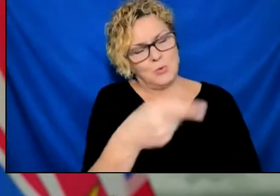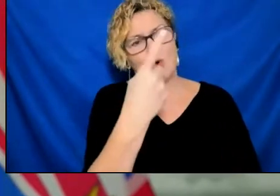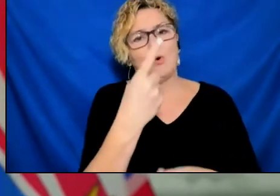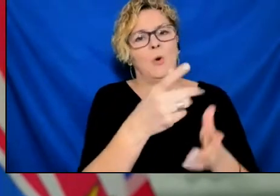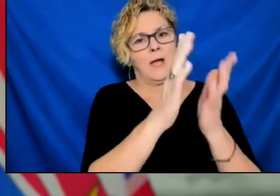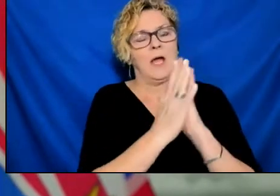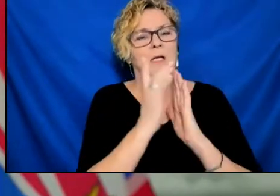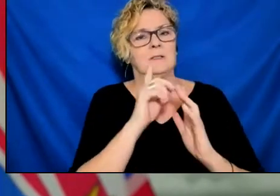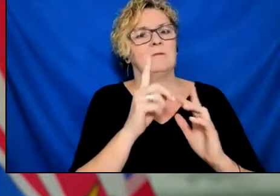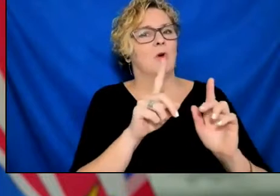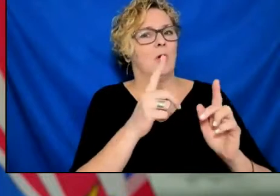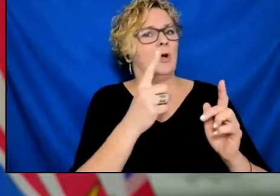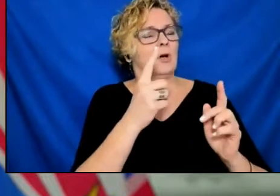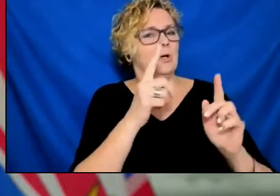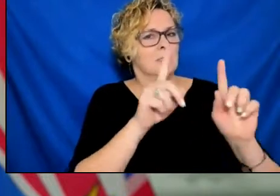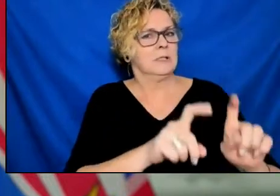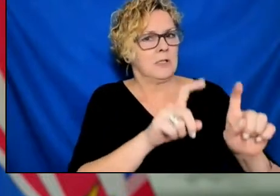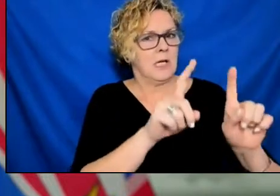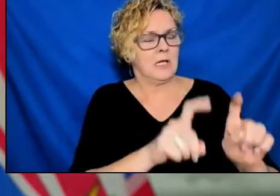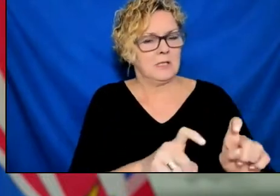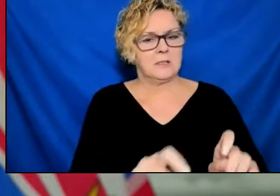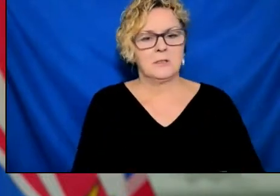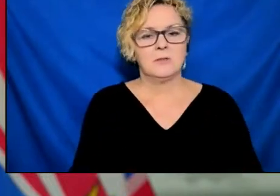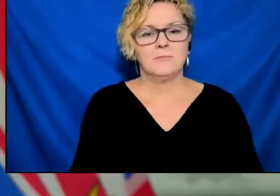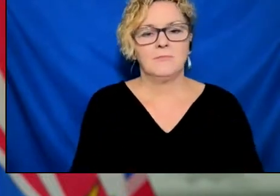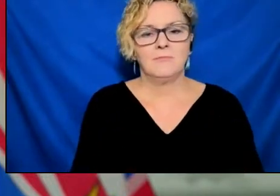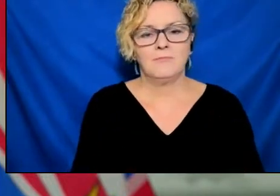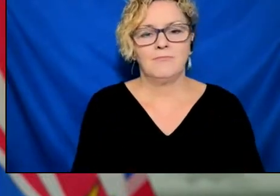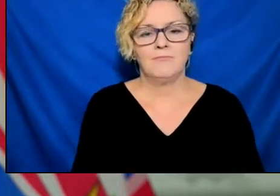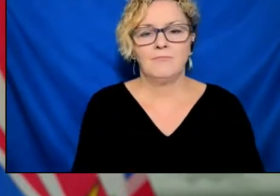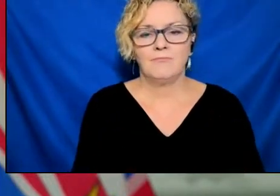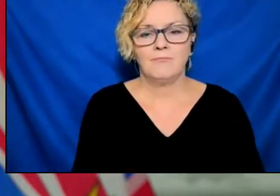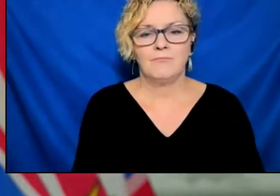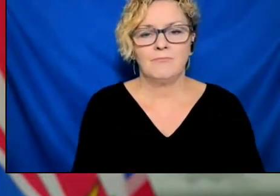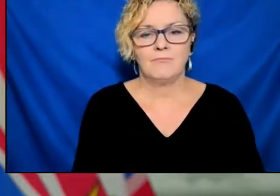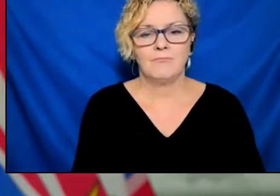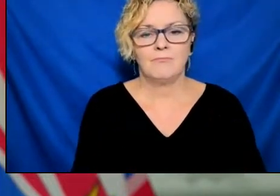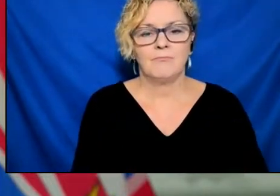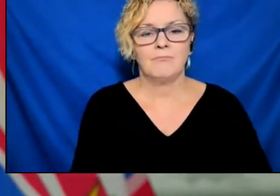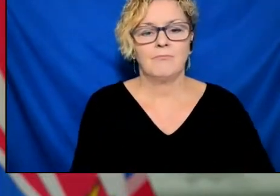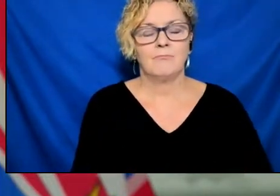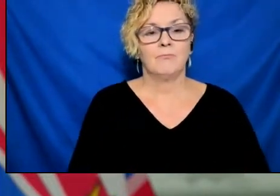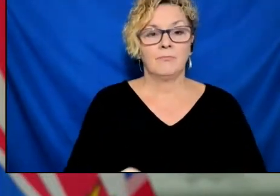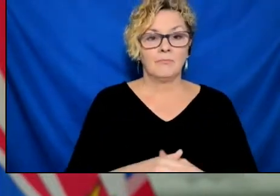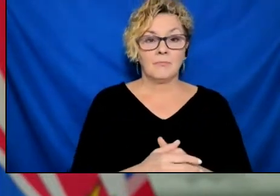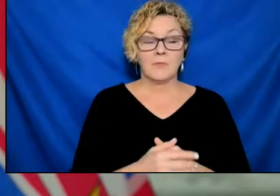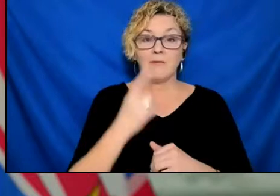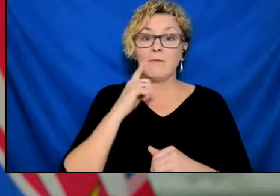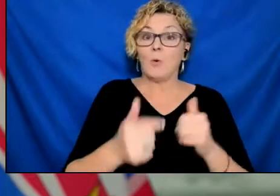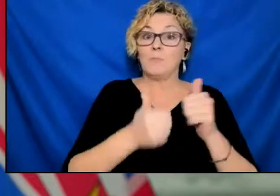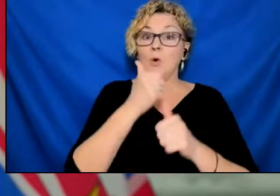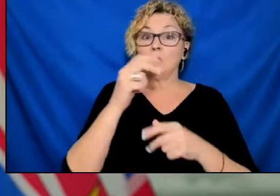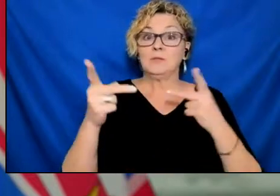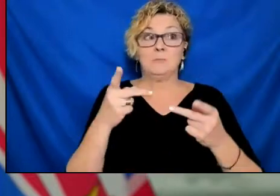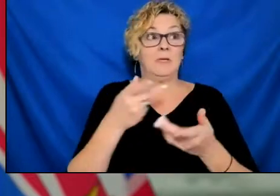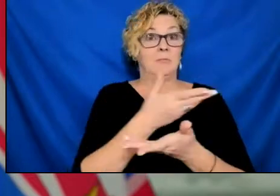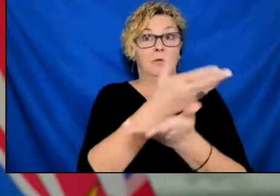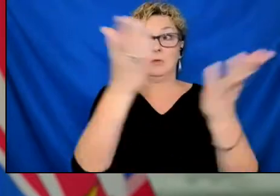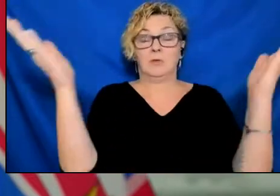connect with your employment right away. The encouraging trend that we are seeing around the world is